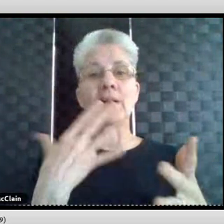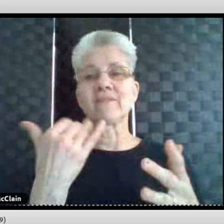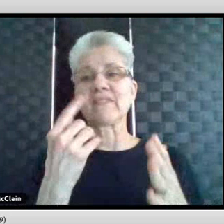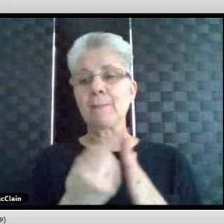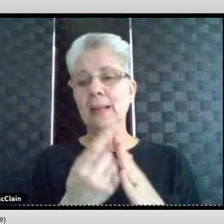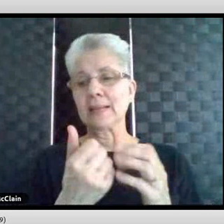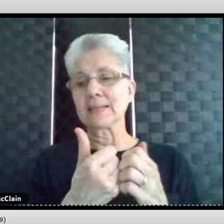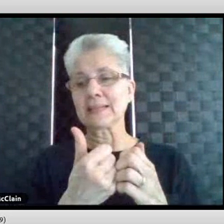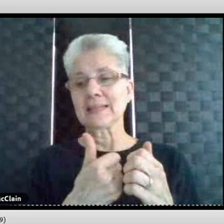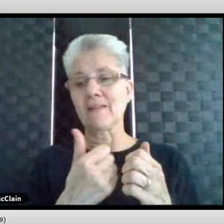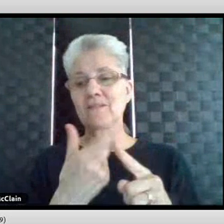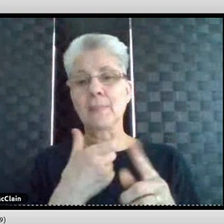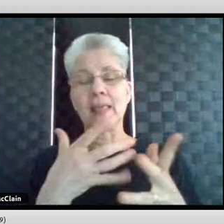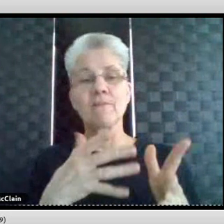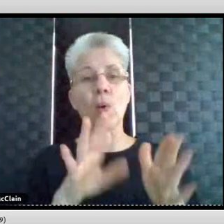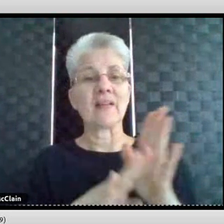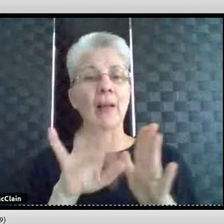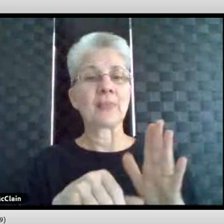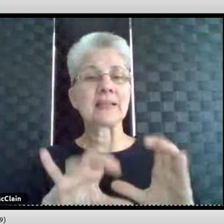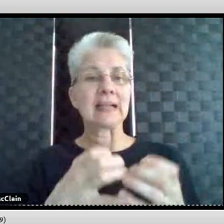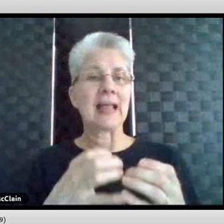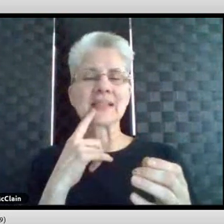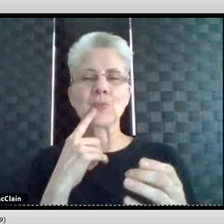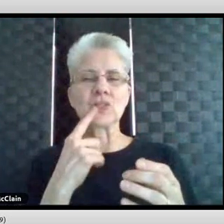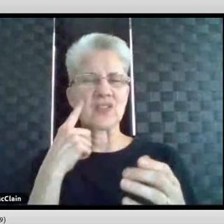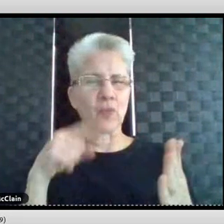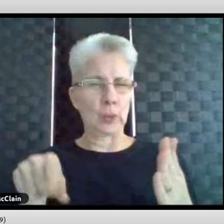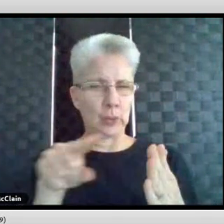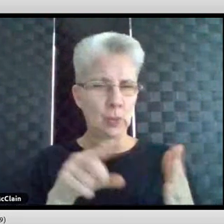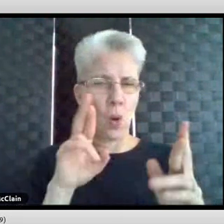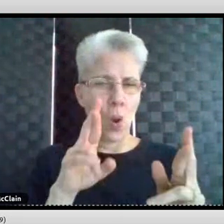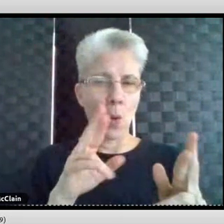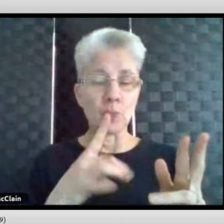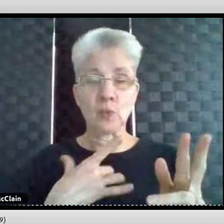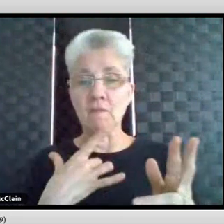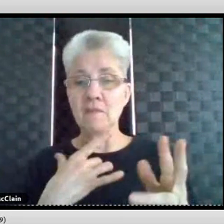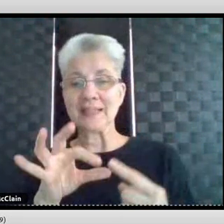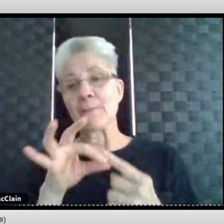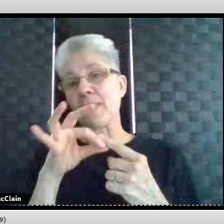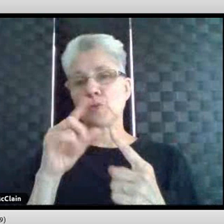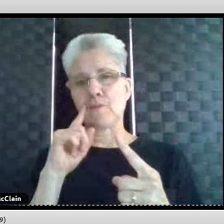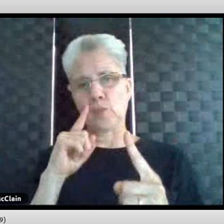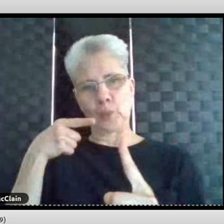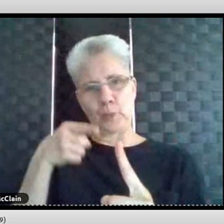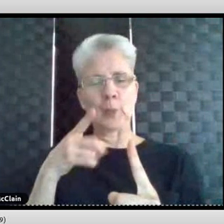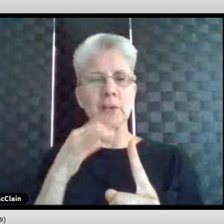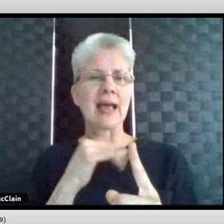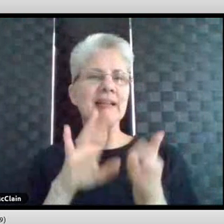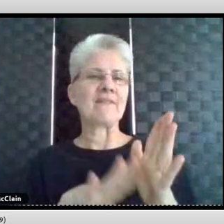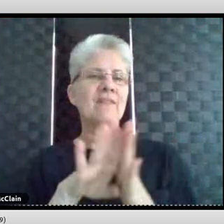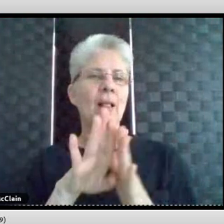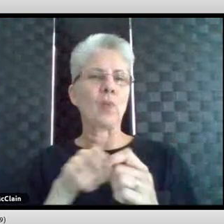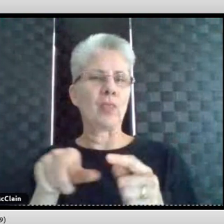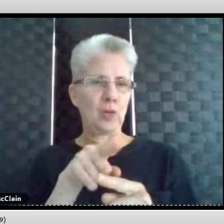I didn't -- When I developed this class, which was just for you, by the way. I hope you all feel special, because I developed it with you in mind,